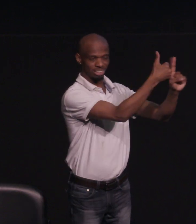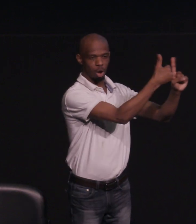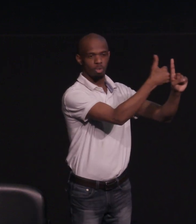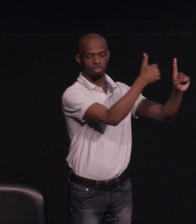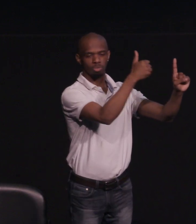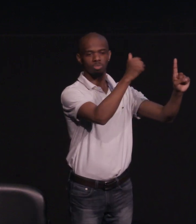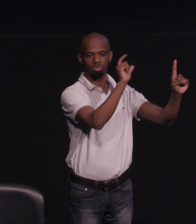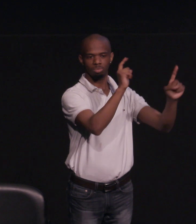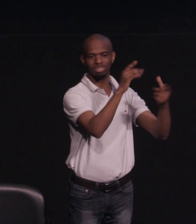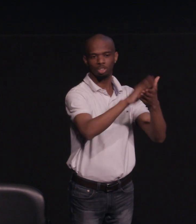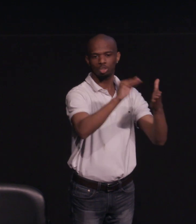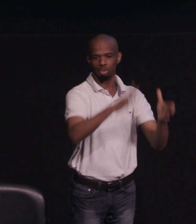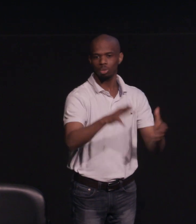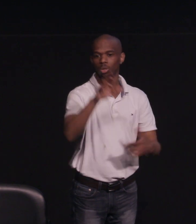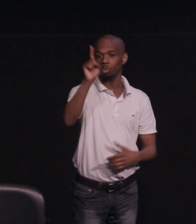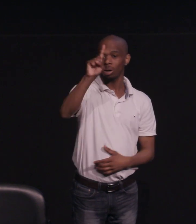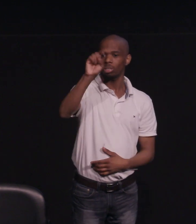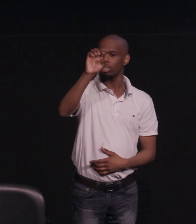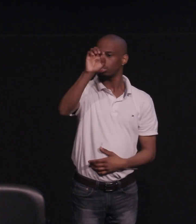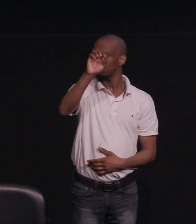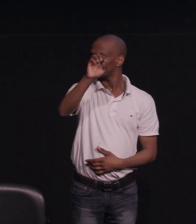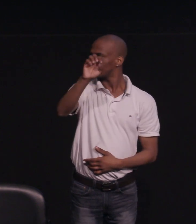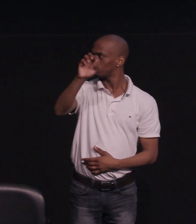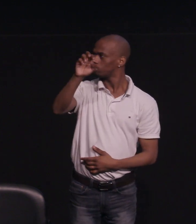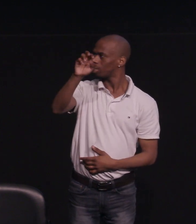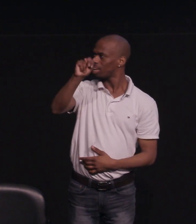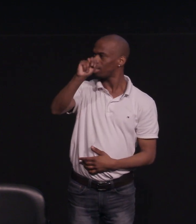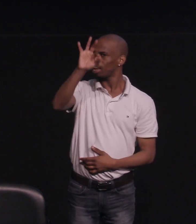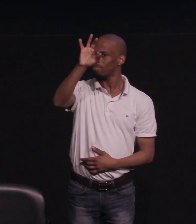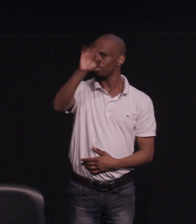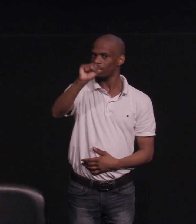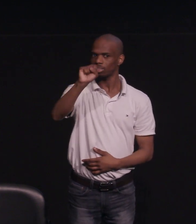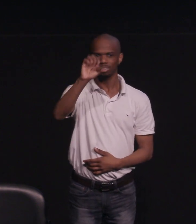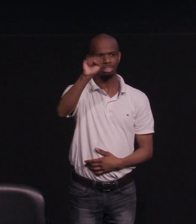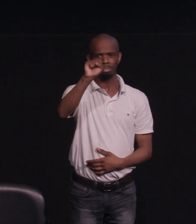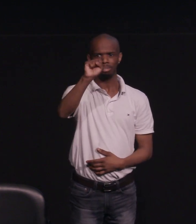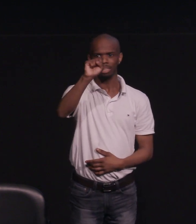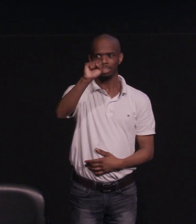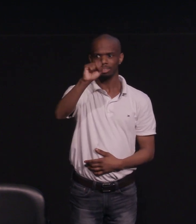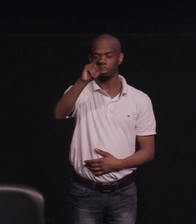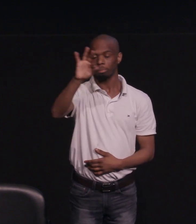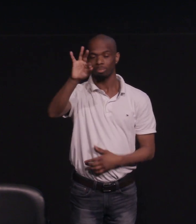and artist who's one of my studio mates, he came into my studio.